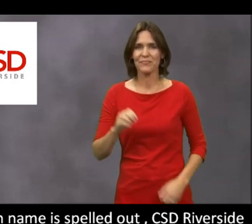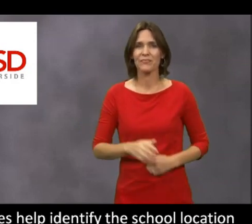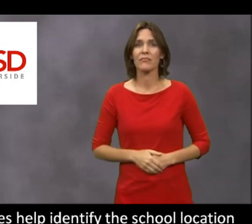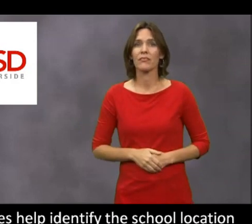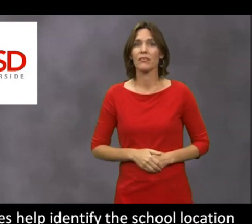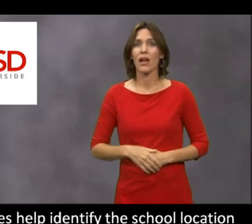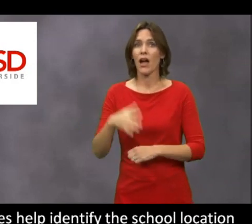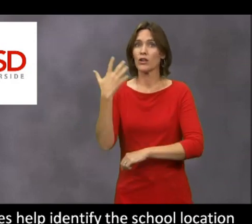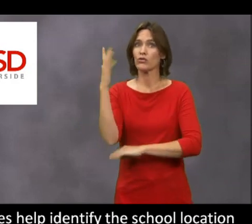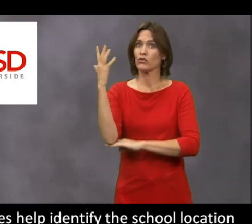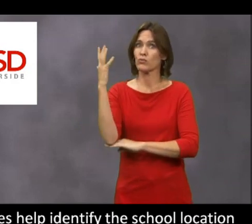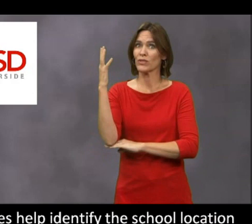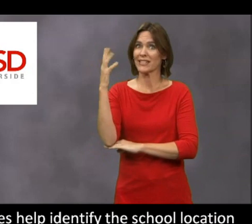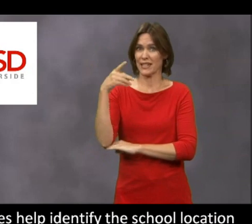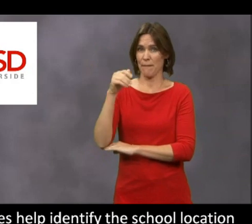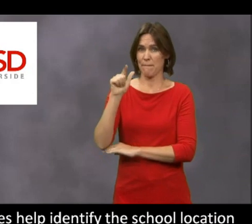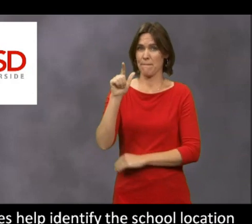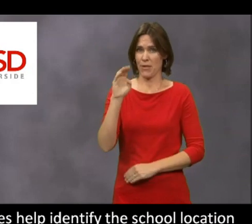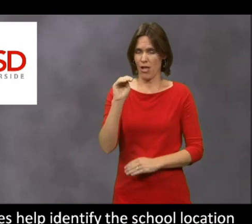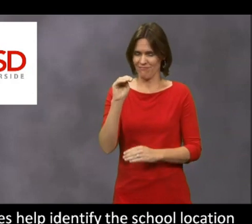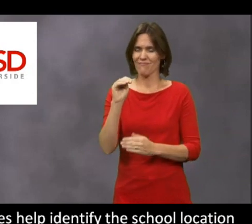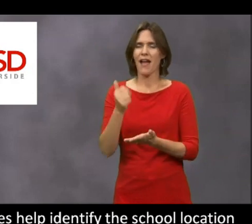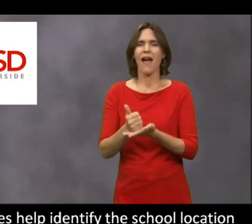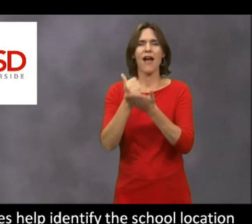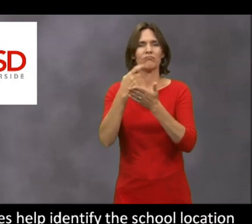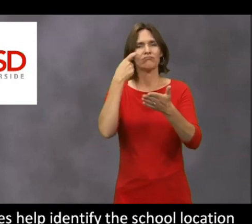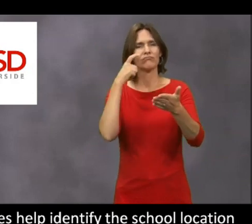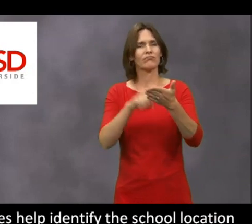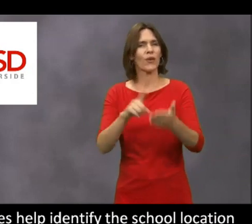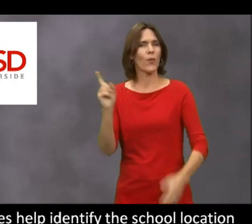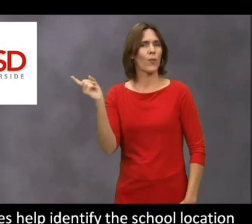Palm trees help identify the school location